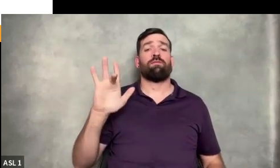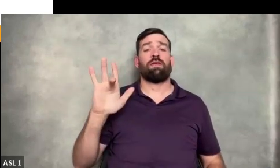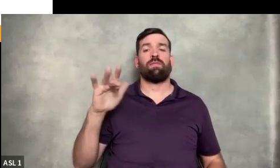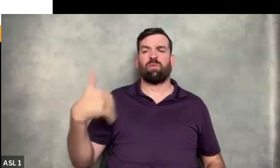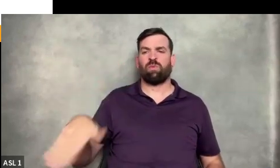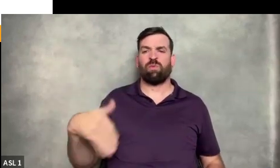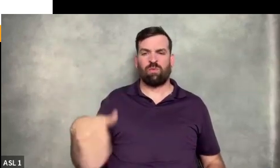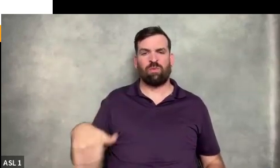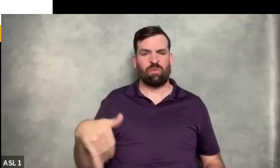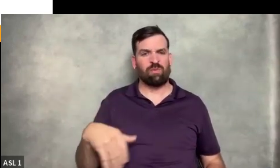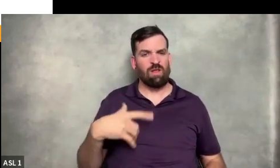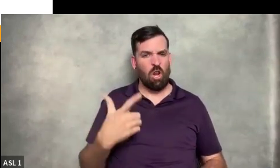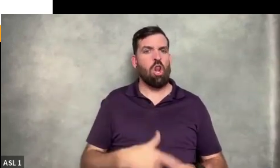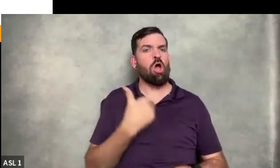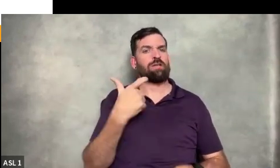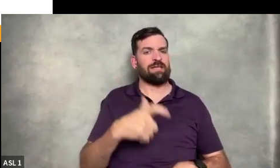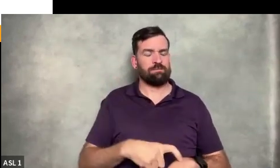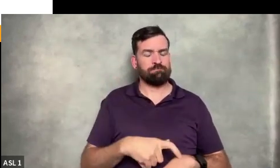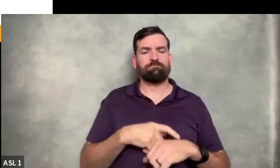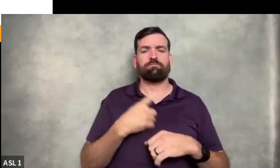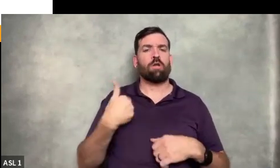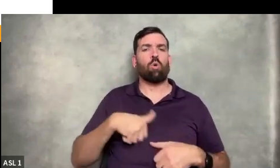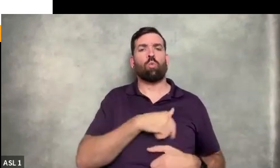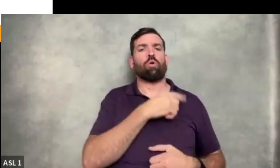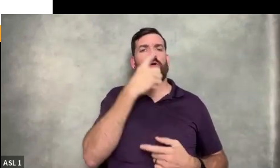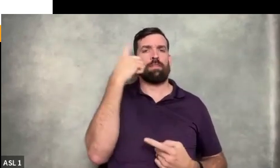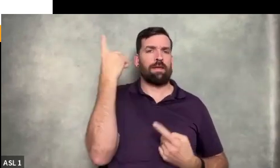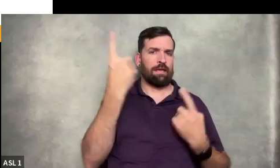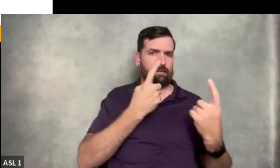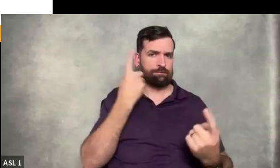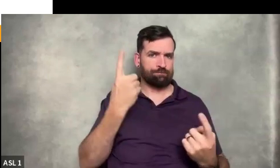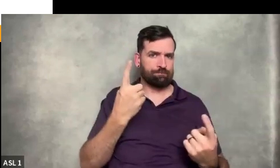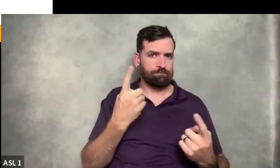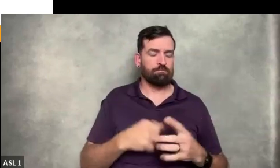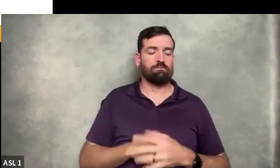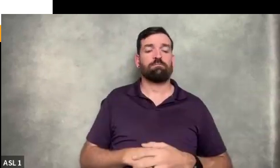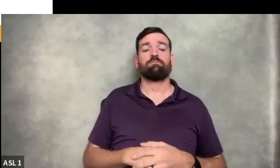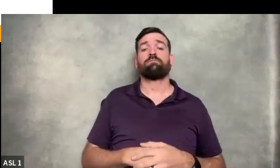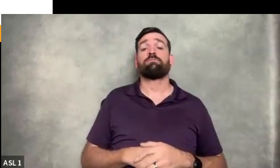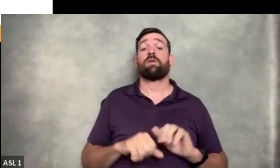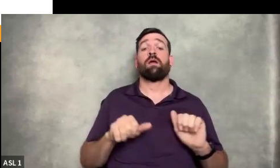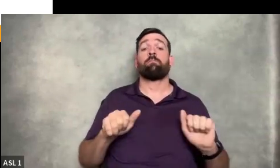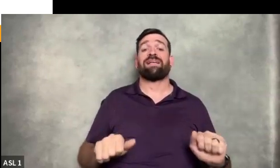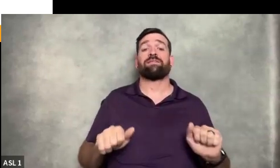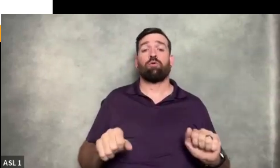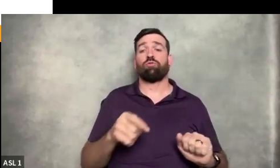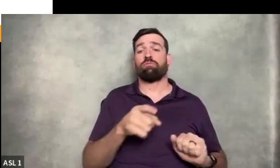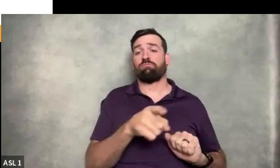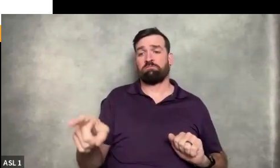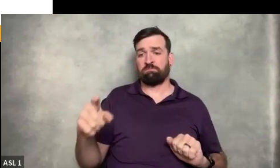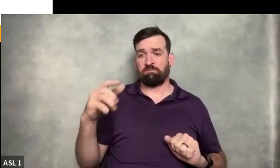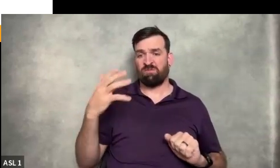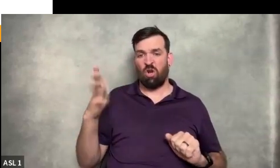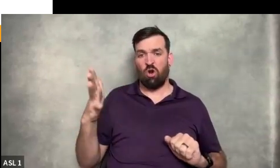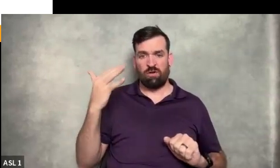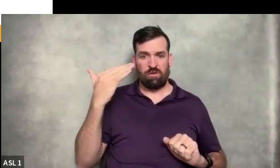so here's what we are thinking. It's possible that you definitely know now that you will need a